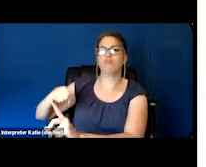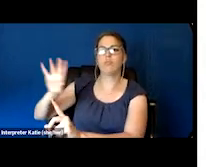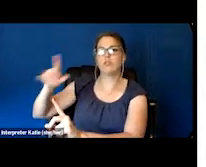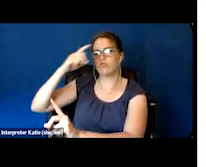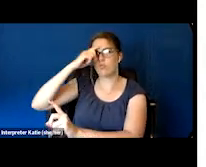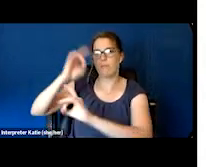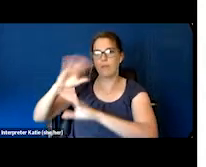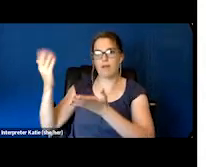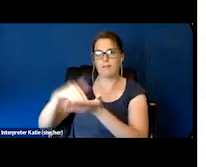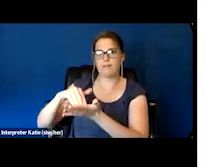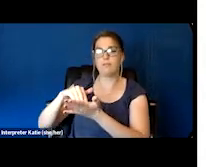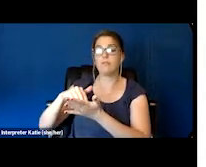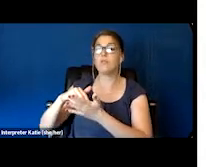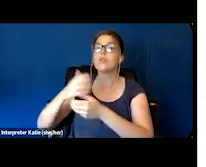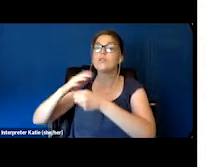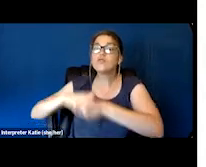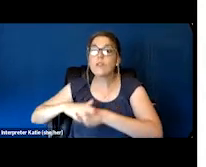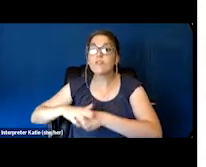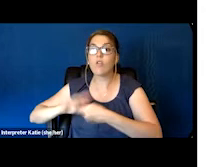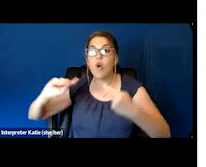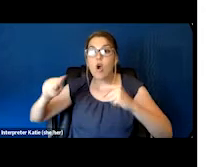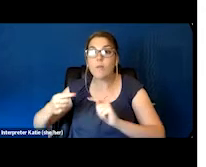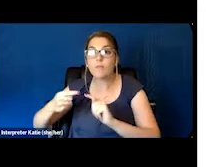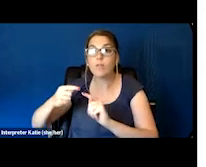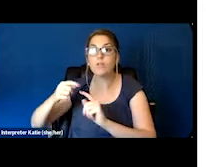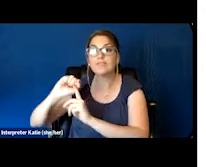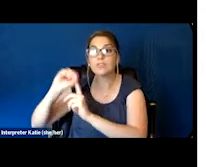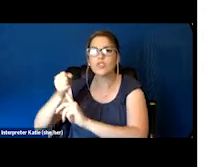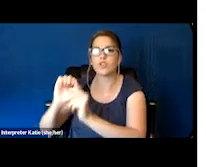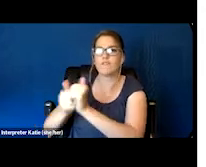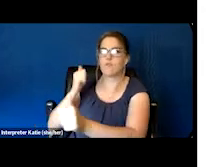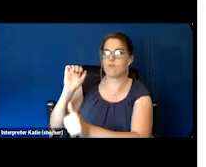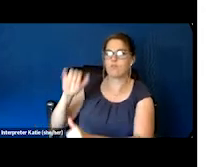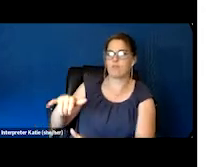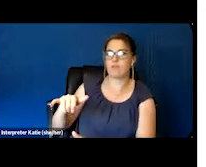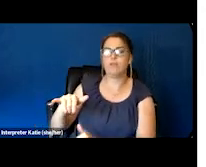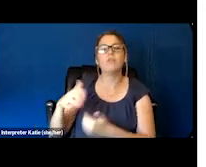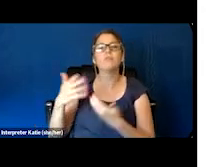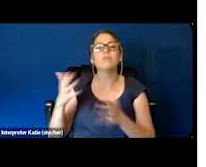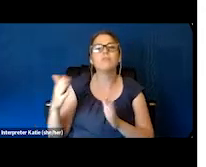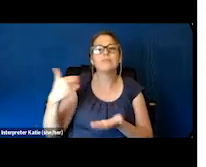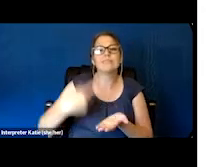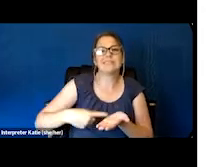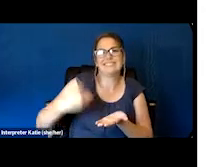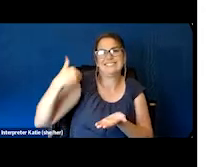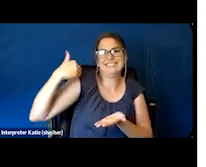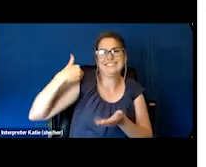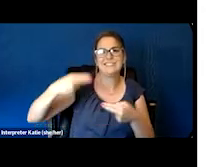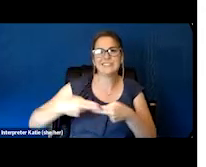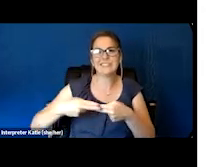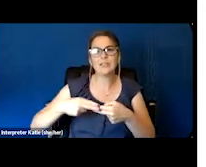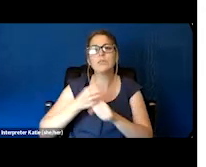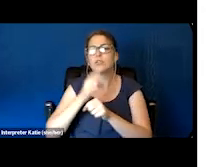or harmful situations or environments. That's why some of the things we talked about on the last slide, maintaining that safe environment,